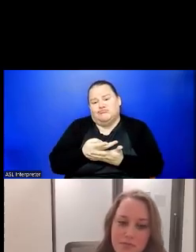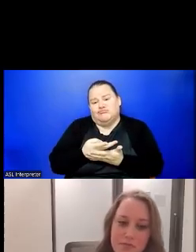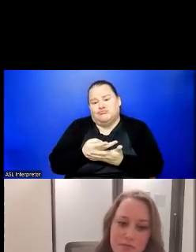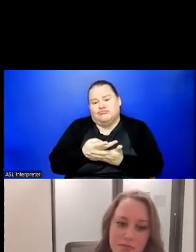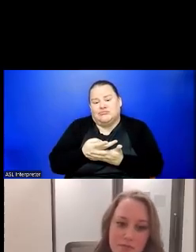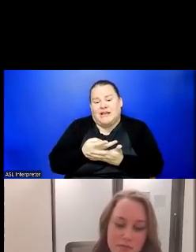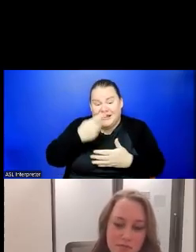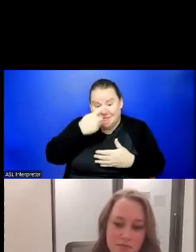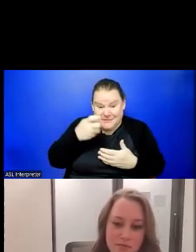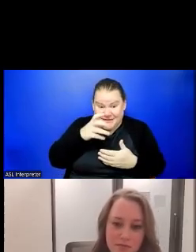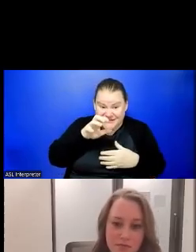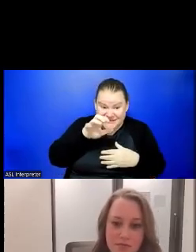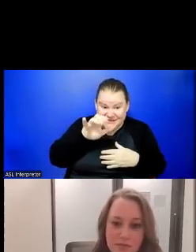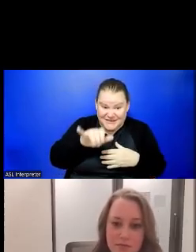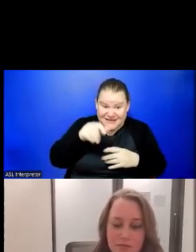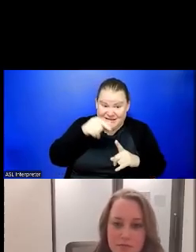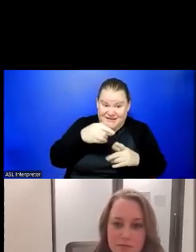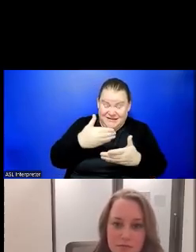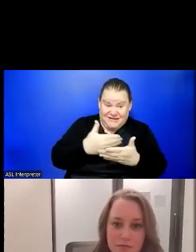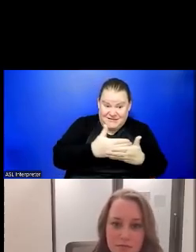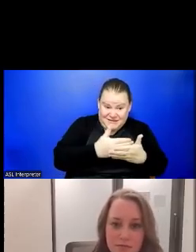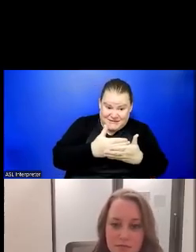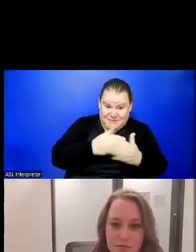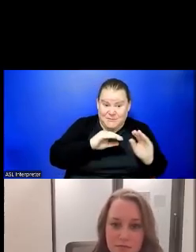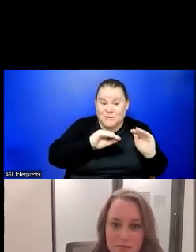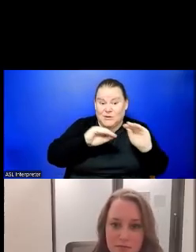transferred. This baby gets transferred to the neonatal ICU,